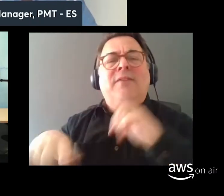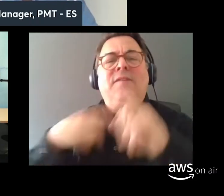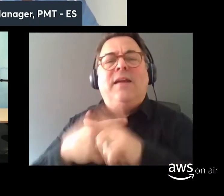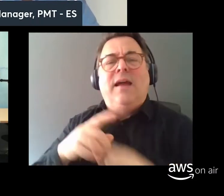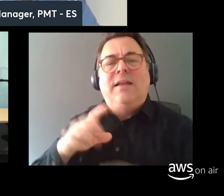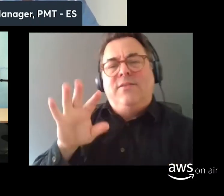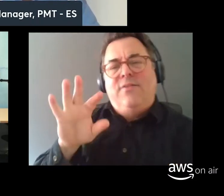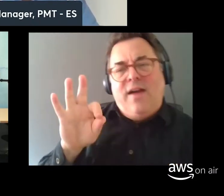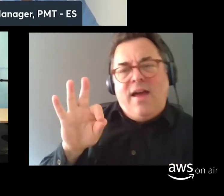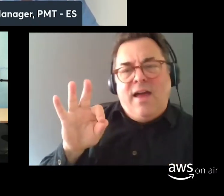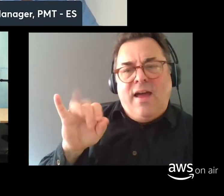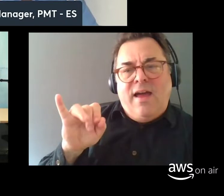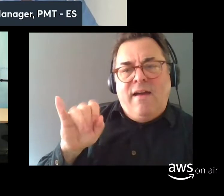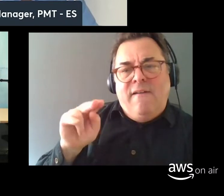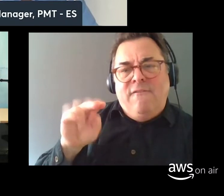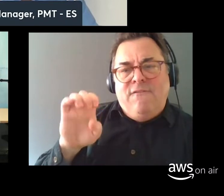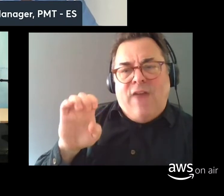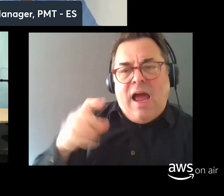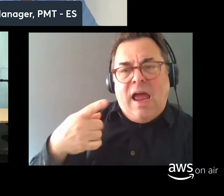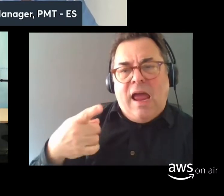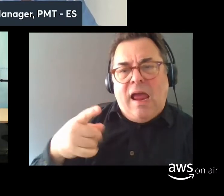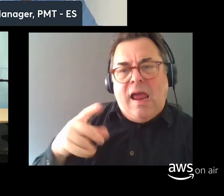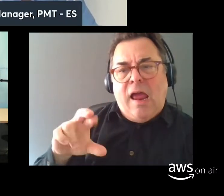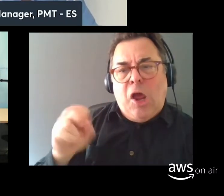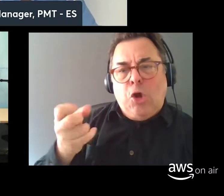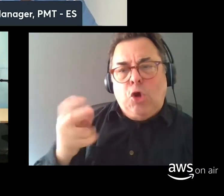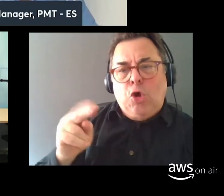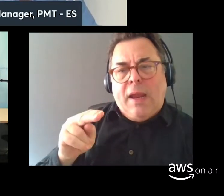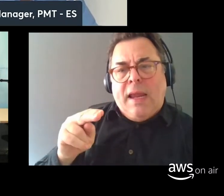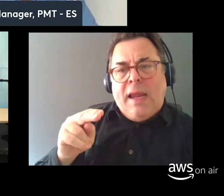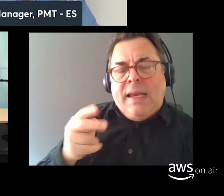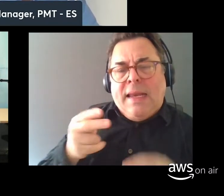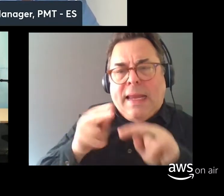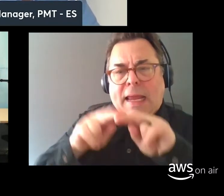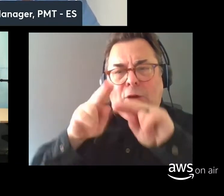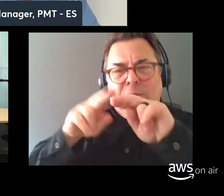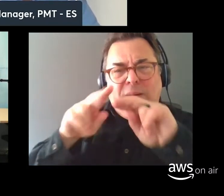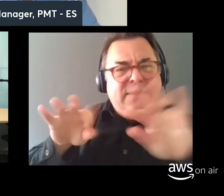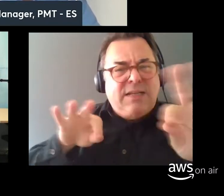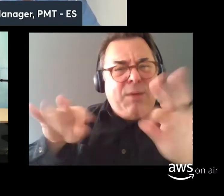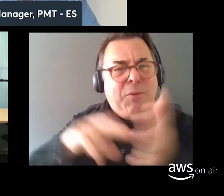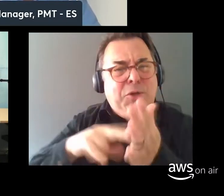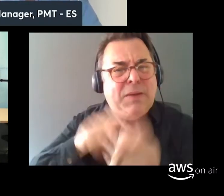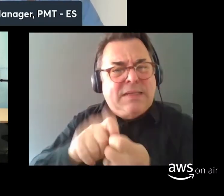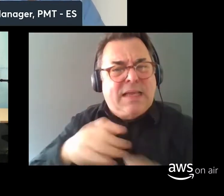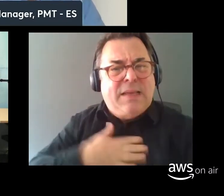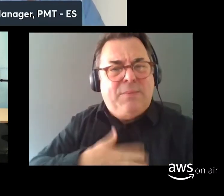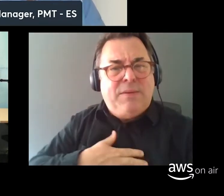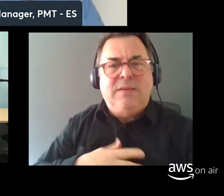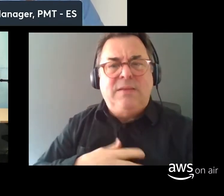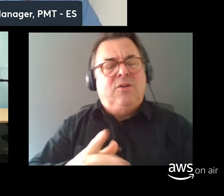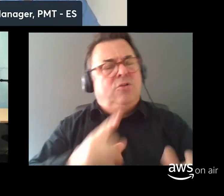but can we give it a little bit more guidance or clarity in what you're talking about there? Let's get into it.